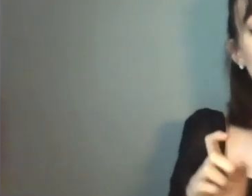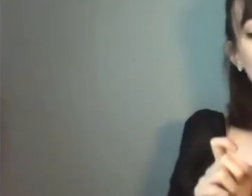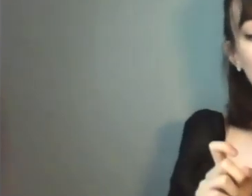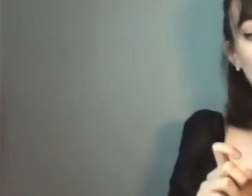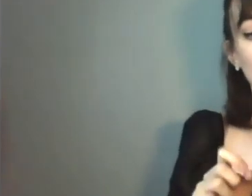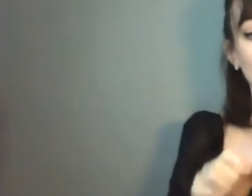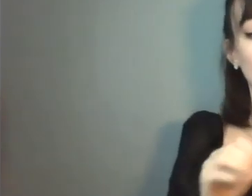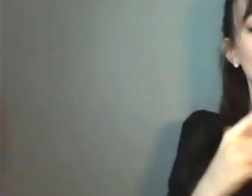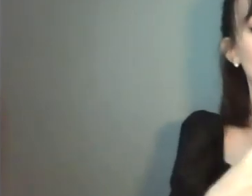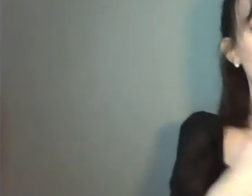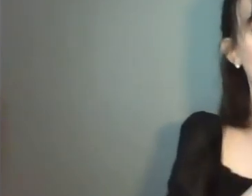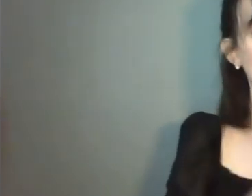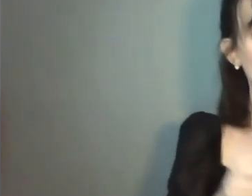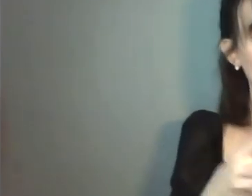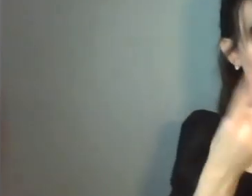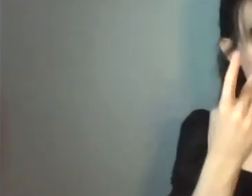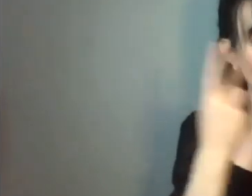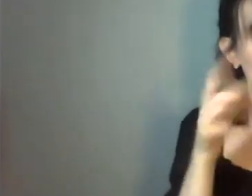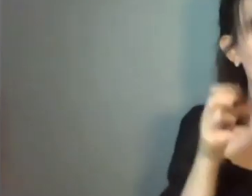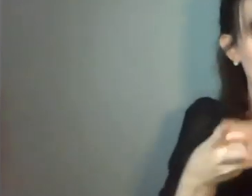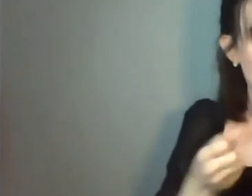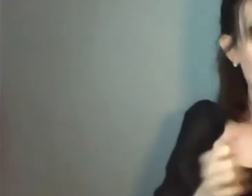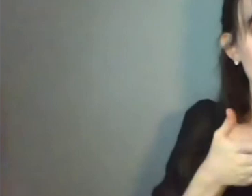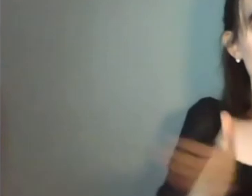there will be a public consultation, but we are certainly engaging on a